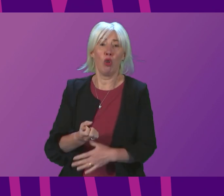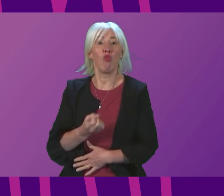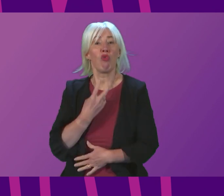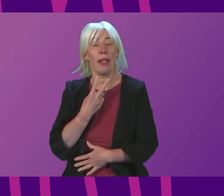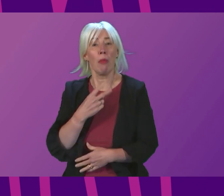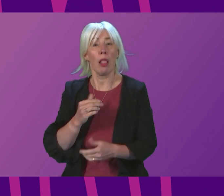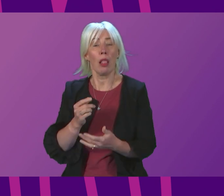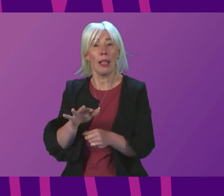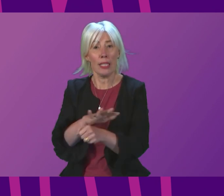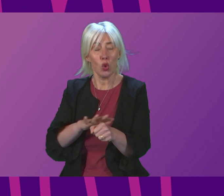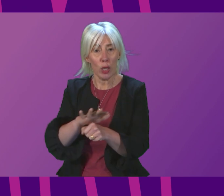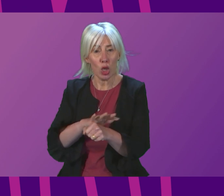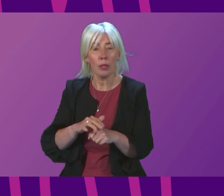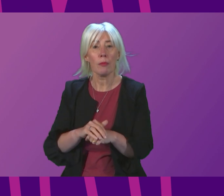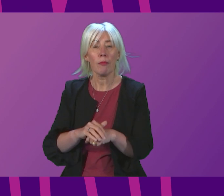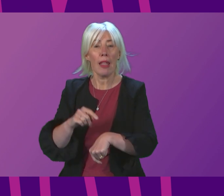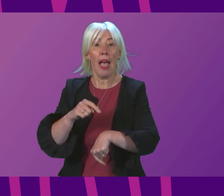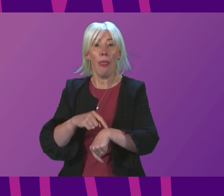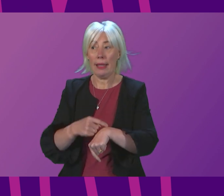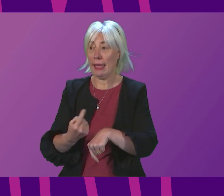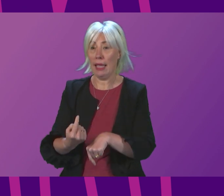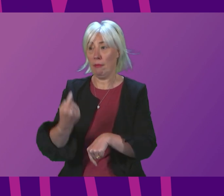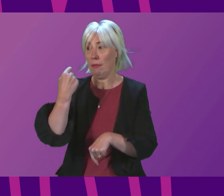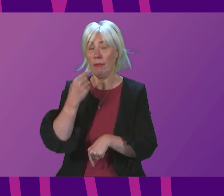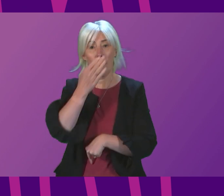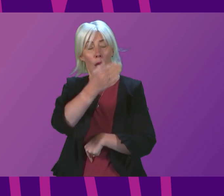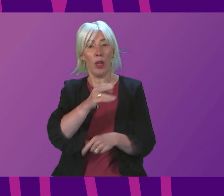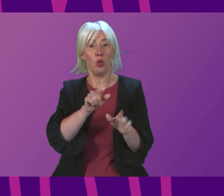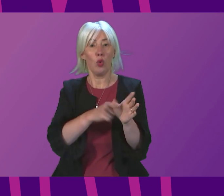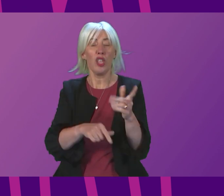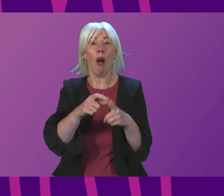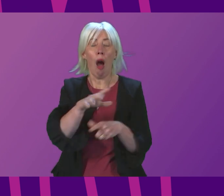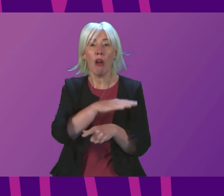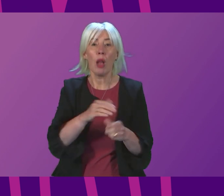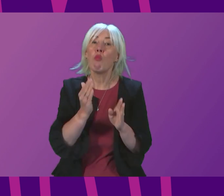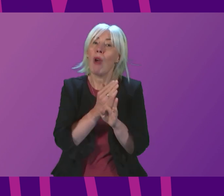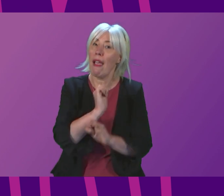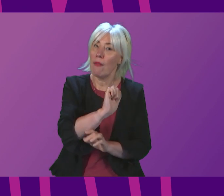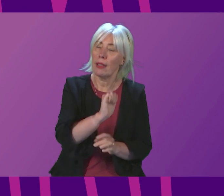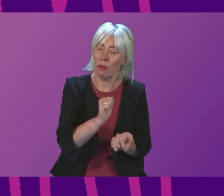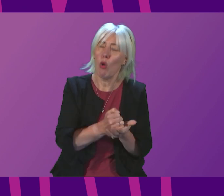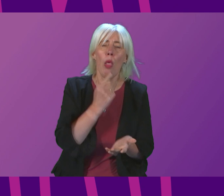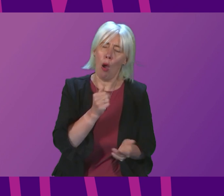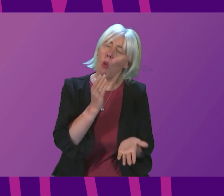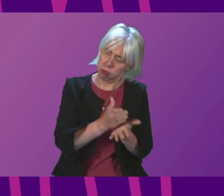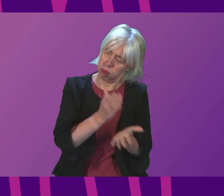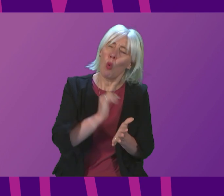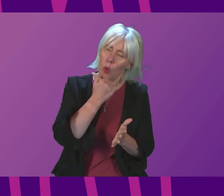When I visited the yard it was, of course, in private ownership, and assurances were given about the completion of work.